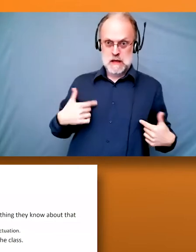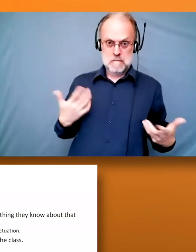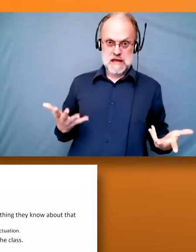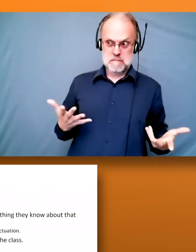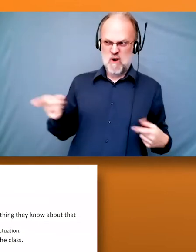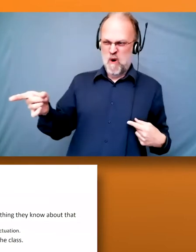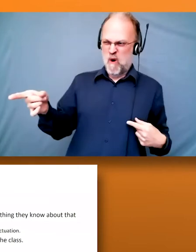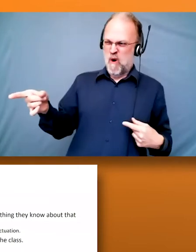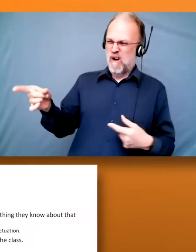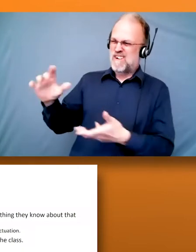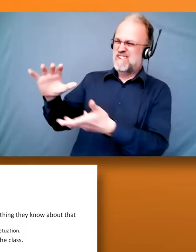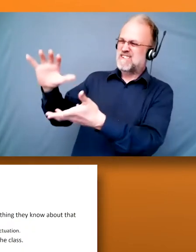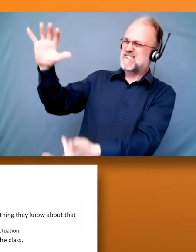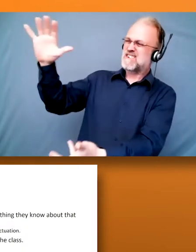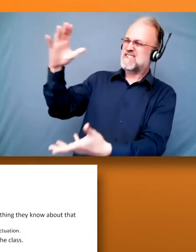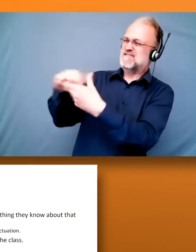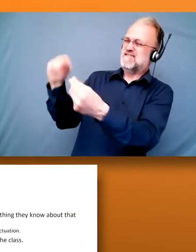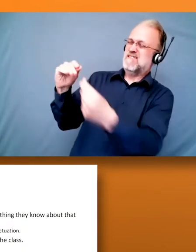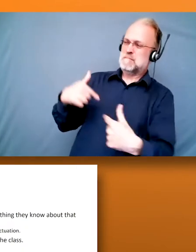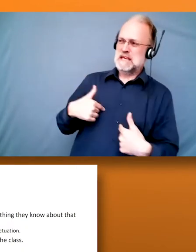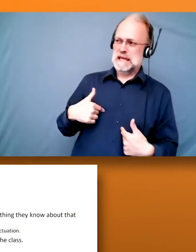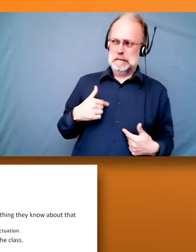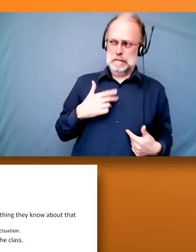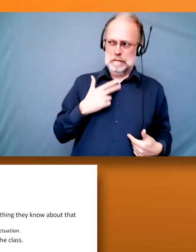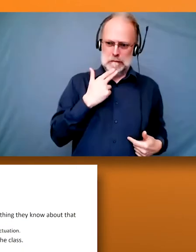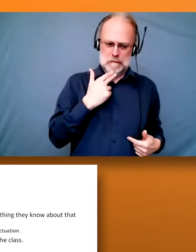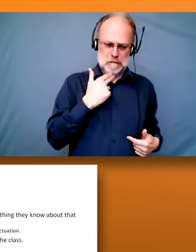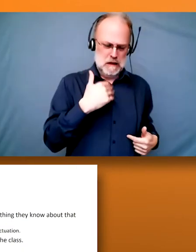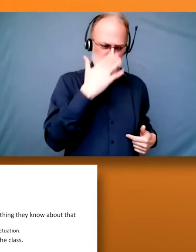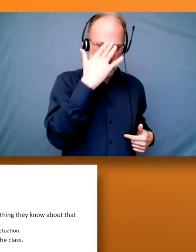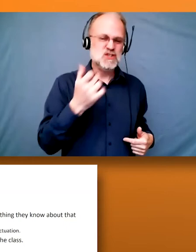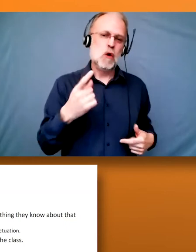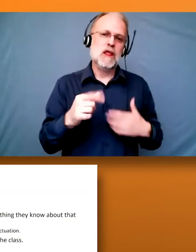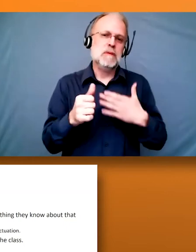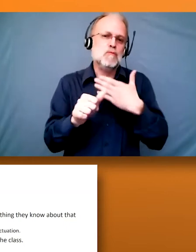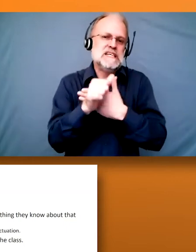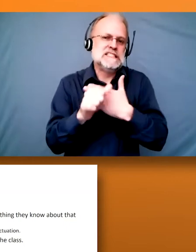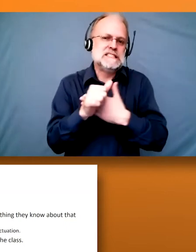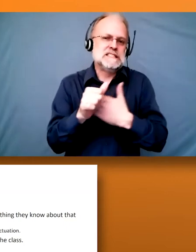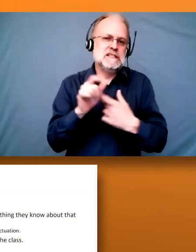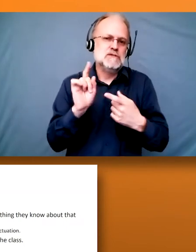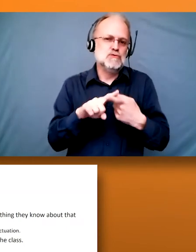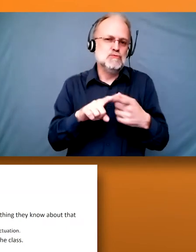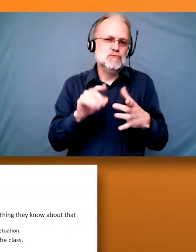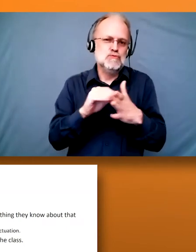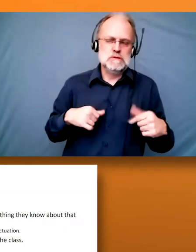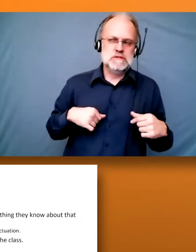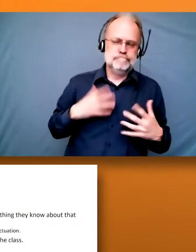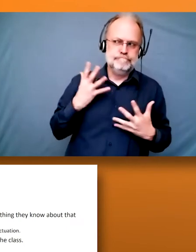And potentially, I don't know as much as the person next to me. So that does make it a risk for our students in that way.